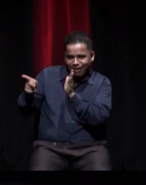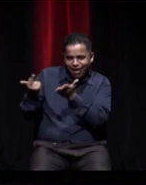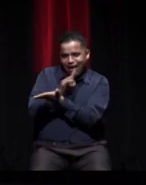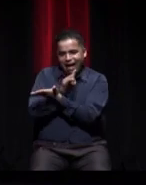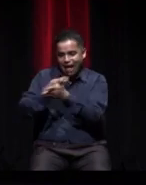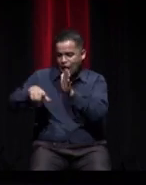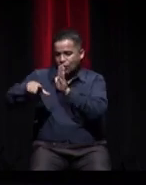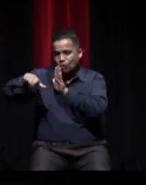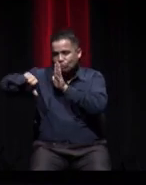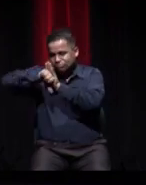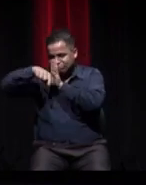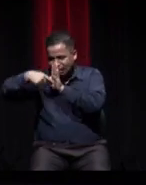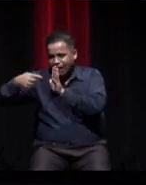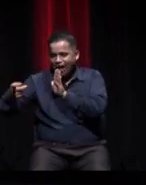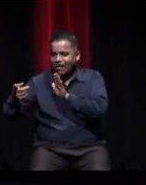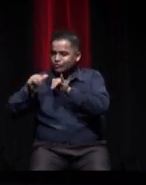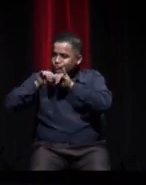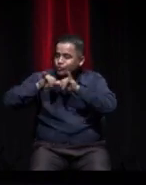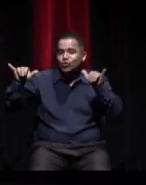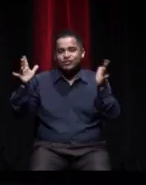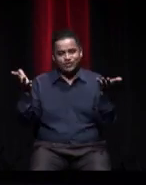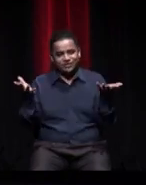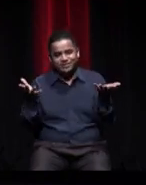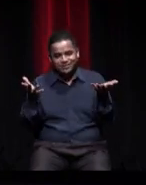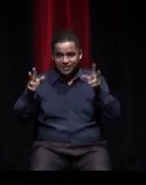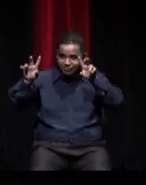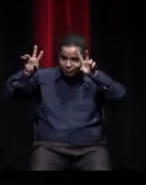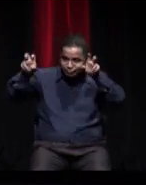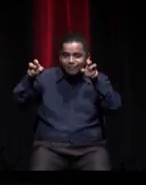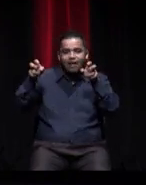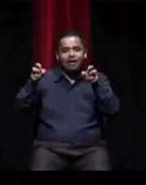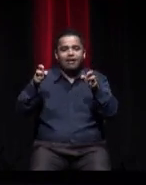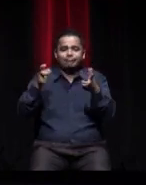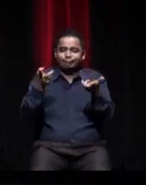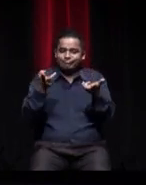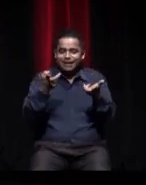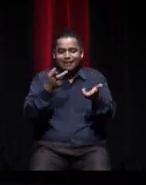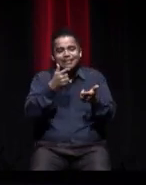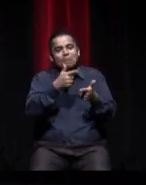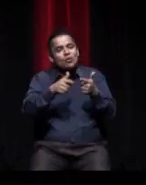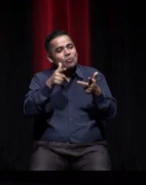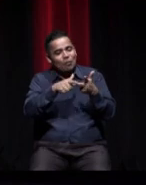"harmfully incomplete" news.